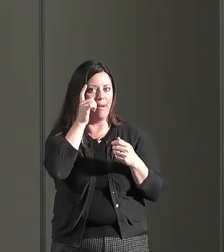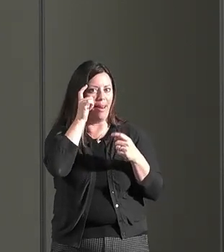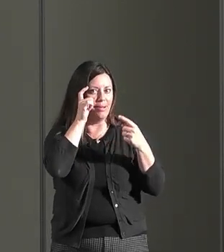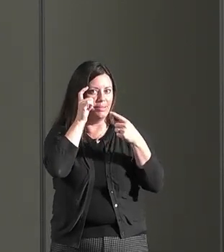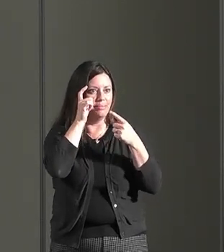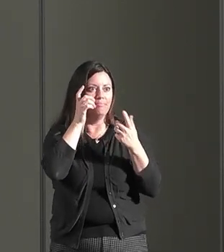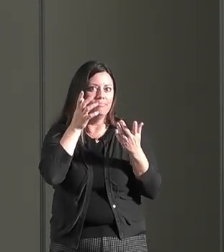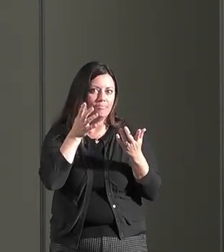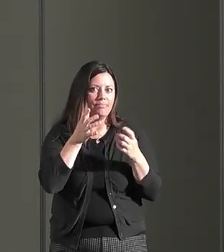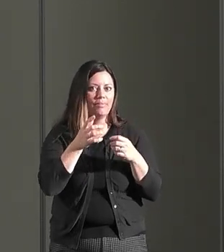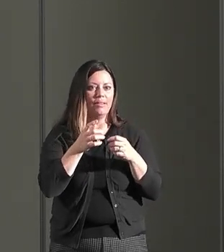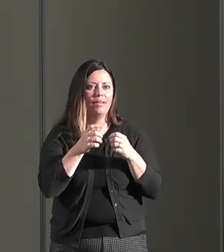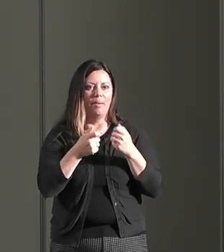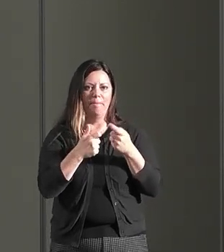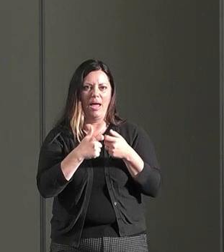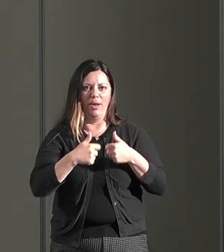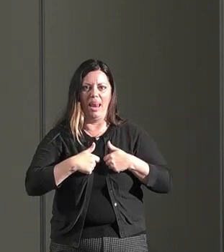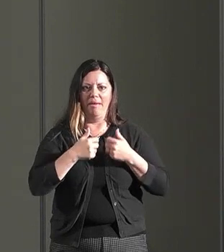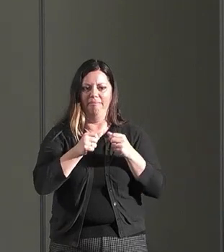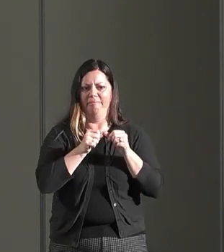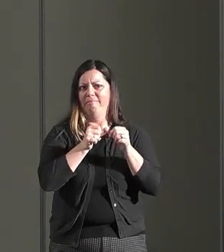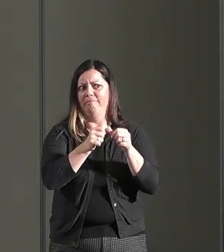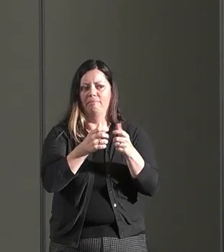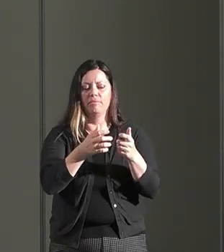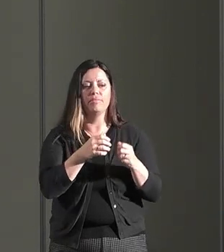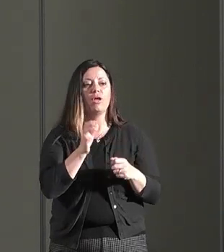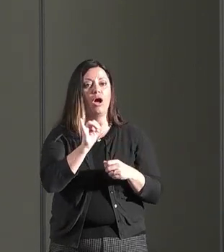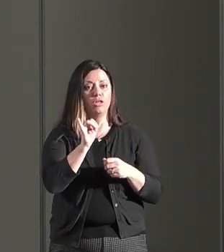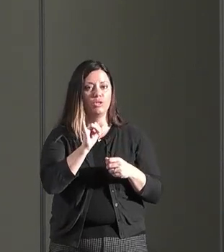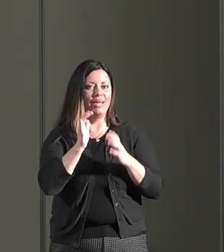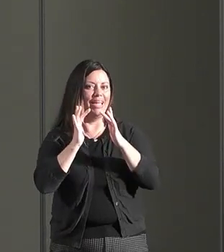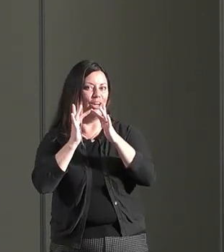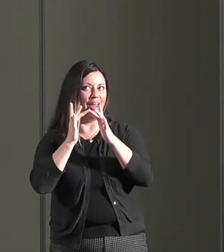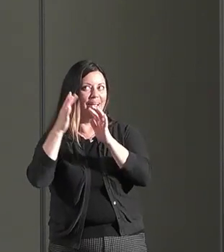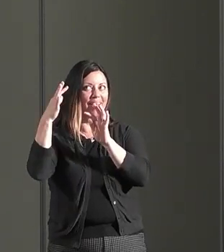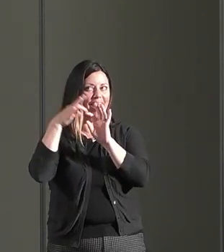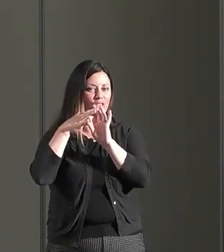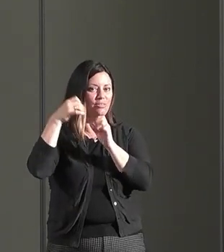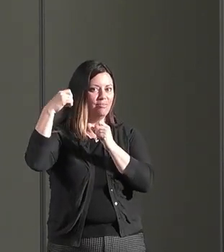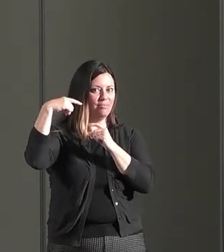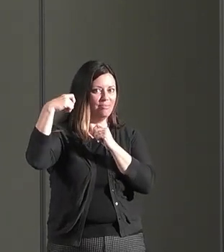and we are also reliant on having an Internet connection for our services to work.